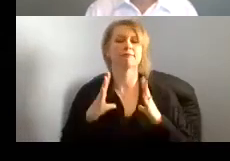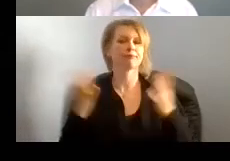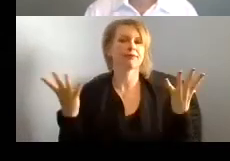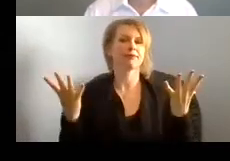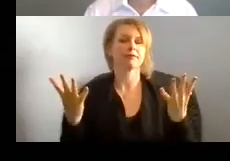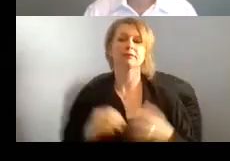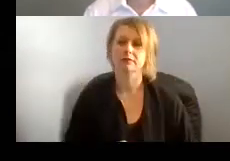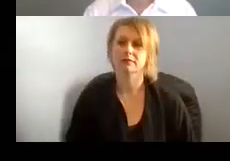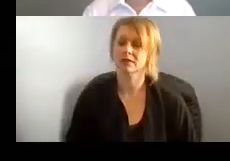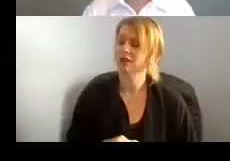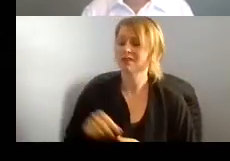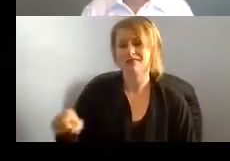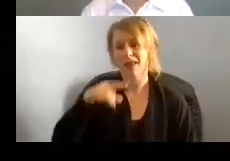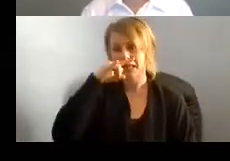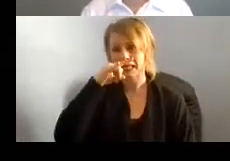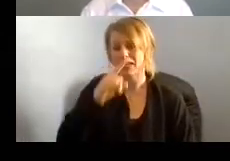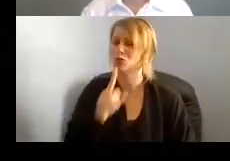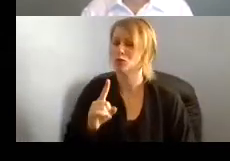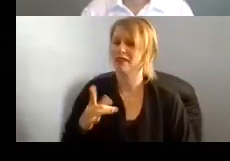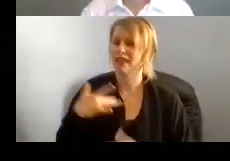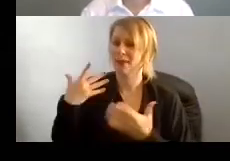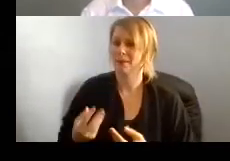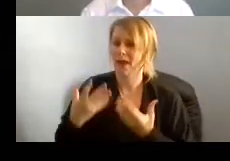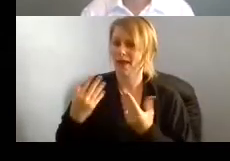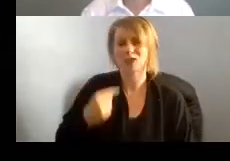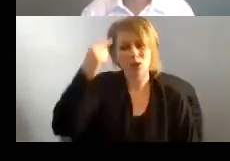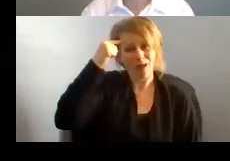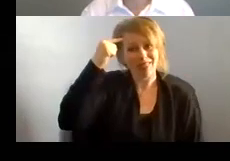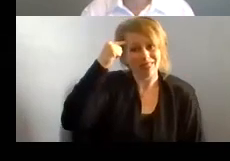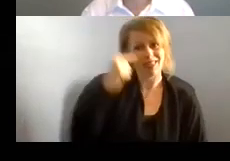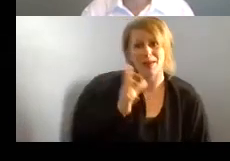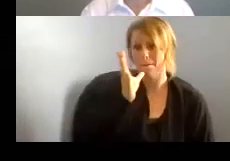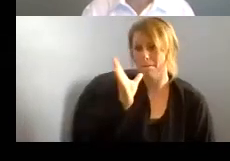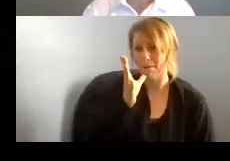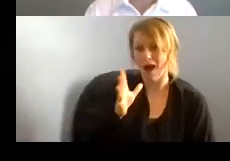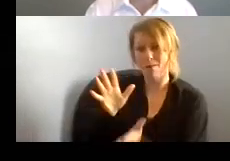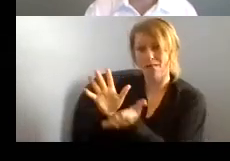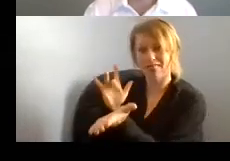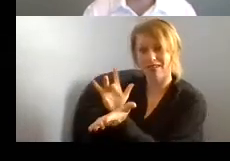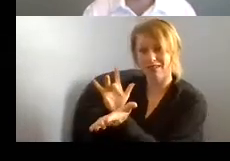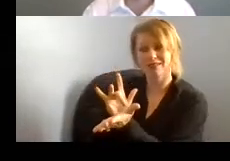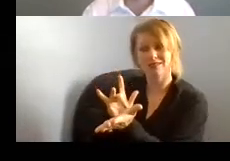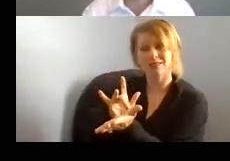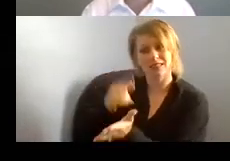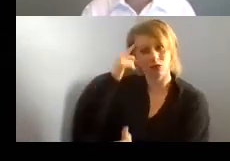a very empathic kid, and I think his mother was using him to try and get the support that she wanted, which is quite understandable.